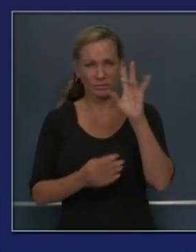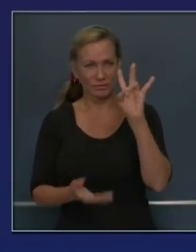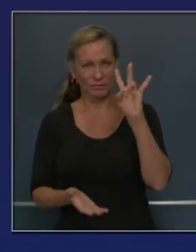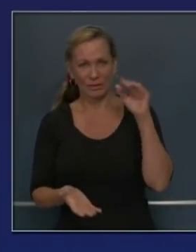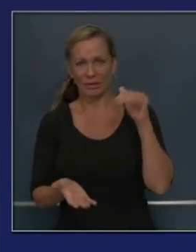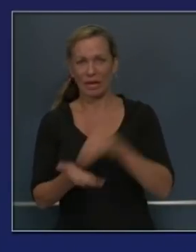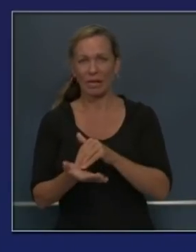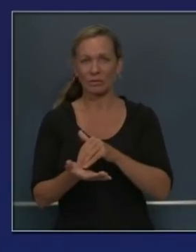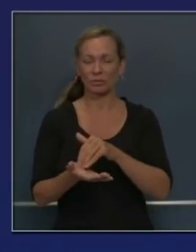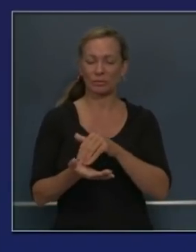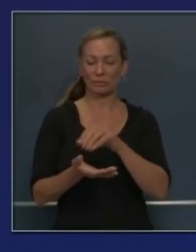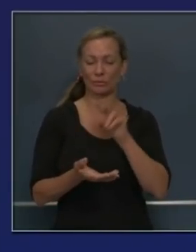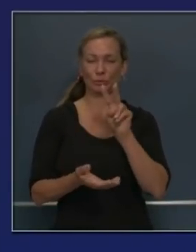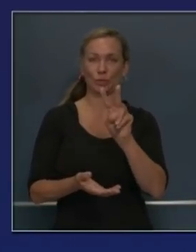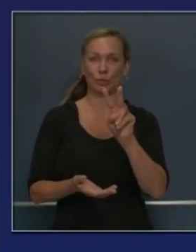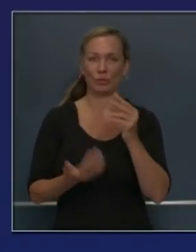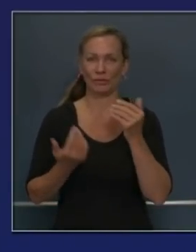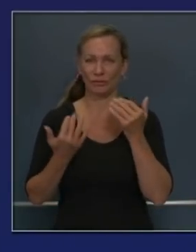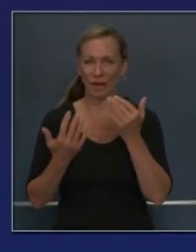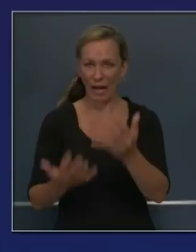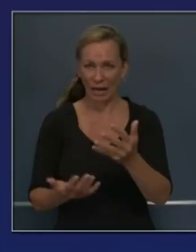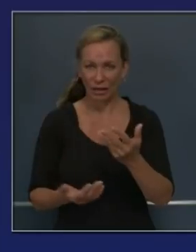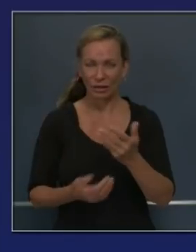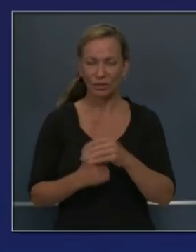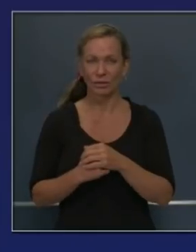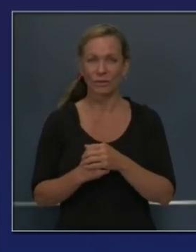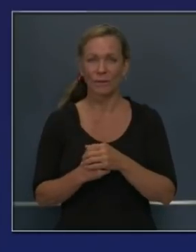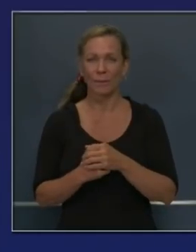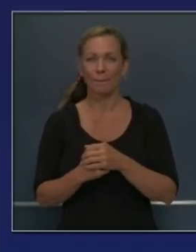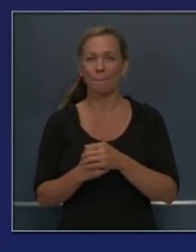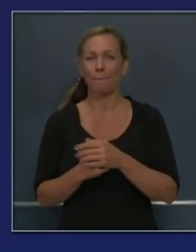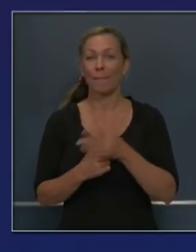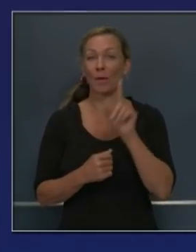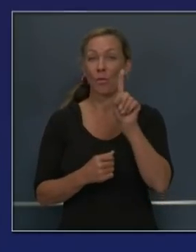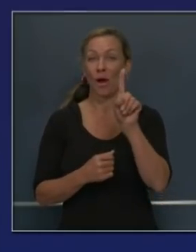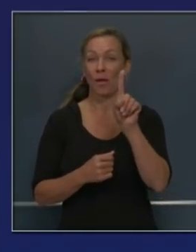BURNED ABOUT 56,000 ACRES. TODAY, WE HAVE OVER 7000